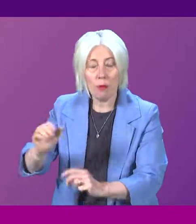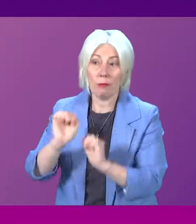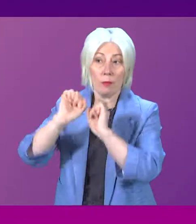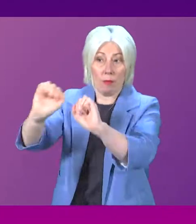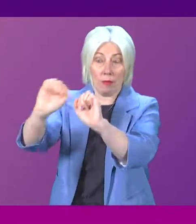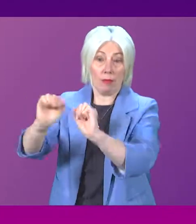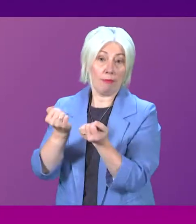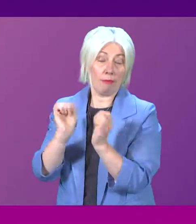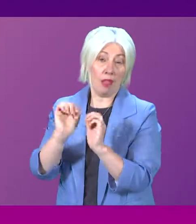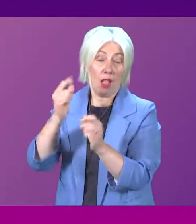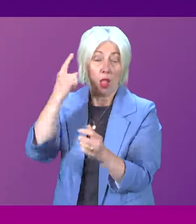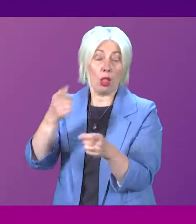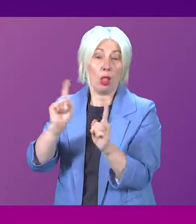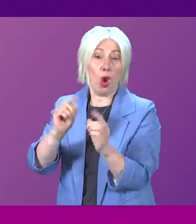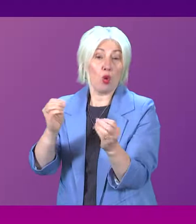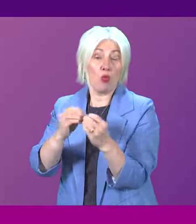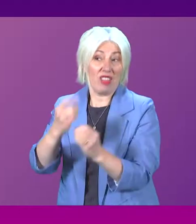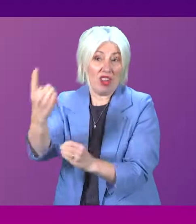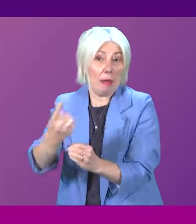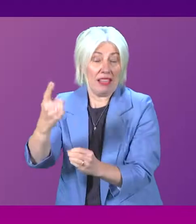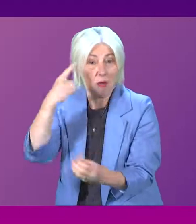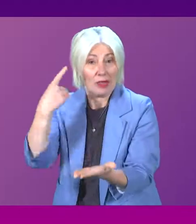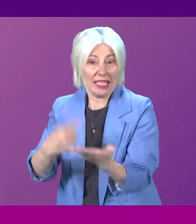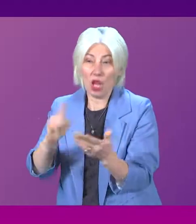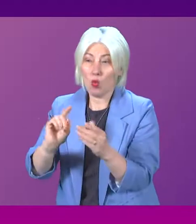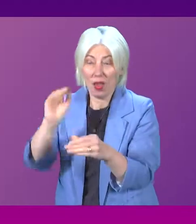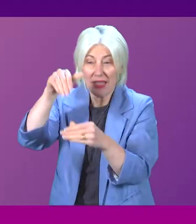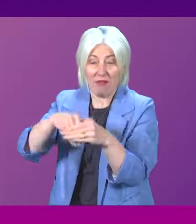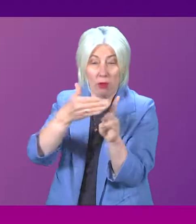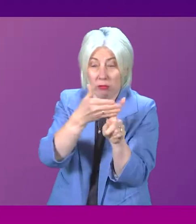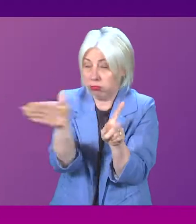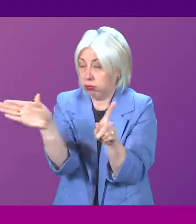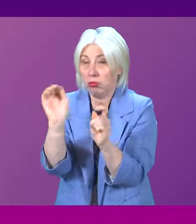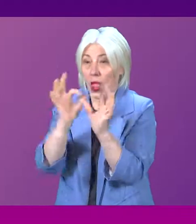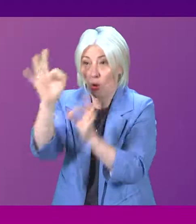That is a matter for Lord Brailsford to determine within the scope of the remit.